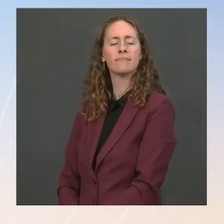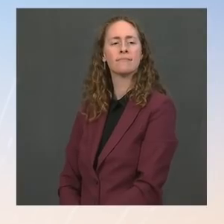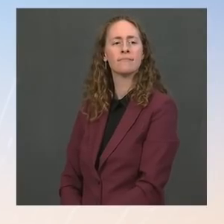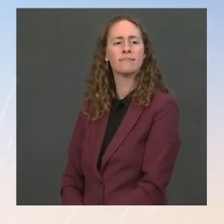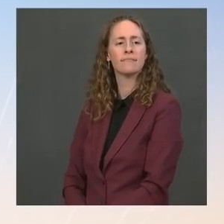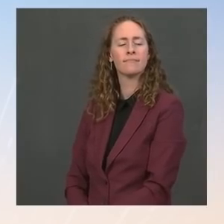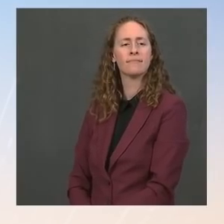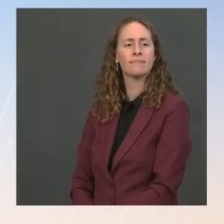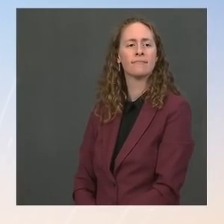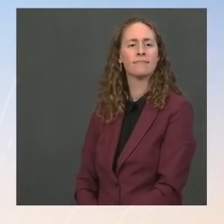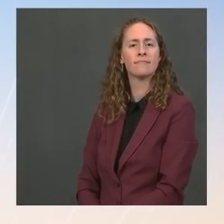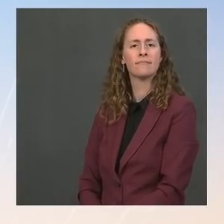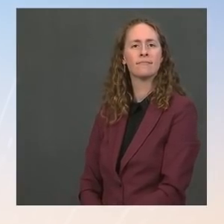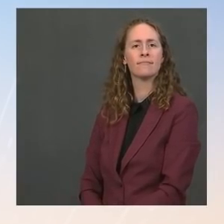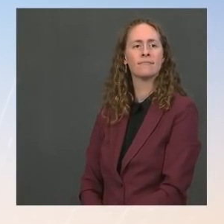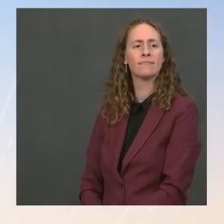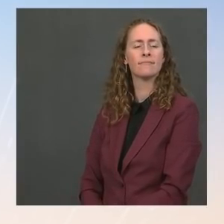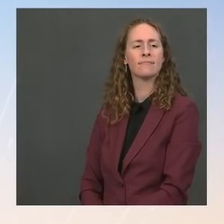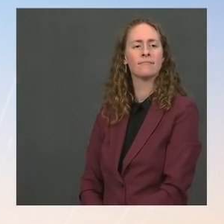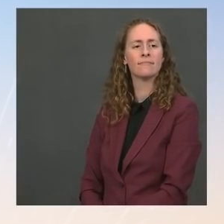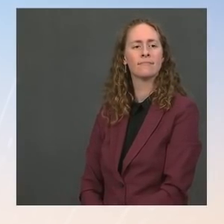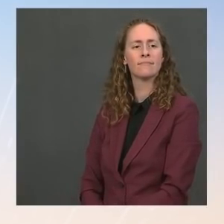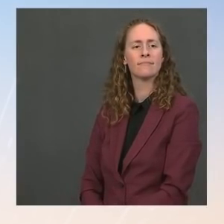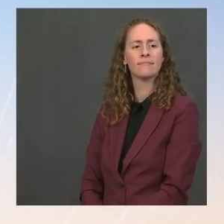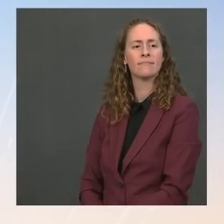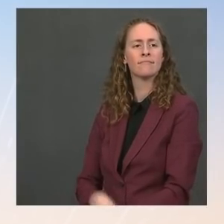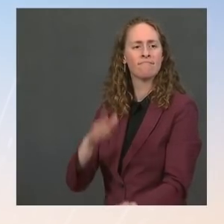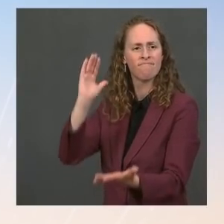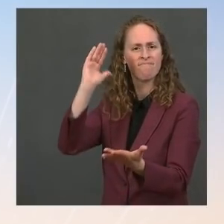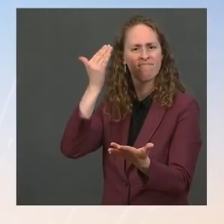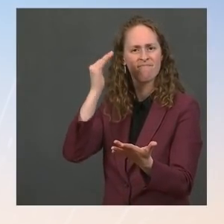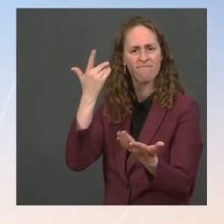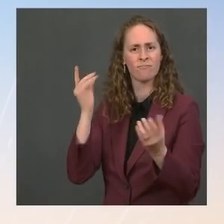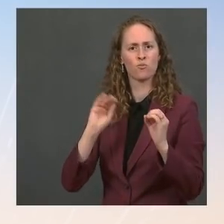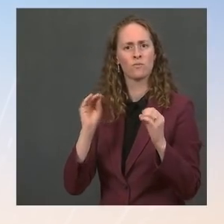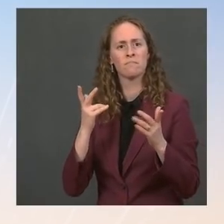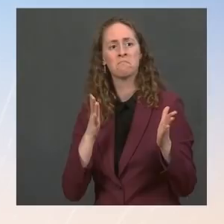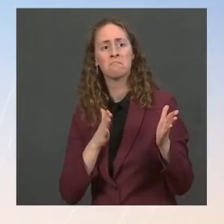in the works to the French to ameliorate some of the harm to the U.S.-French relation?